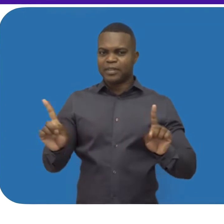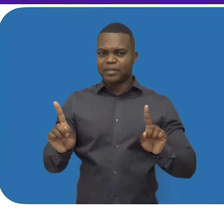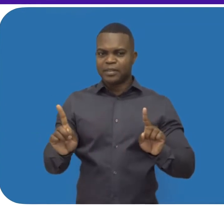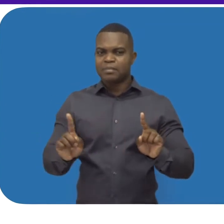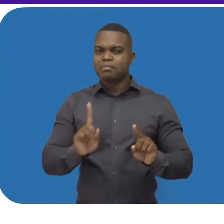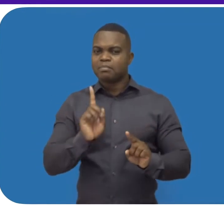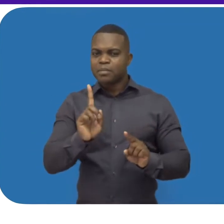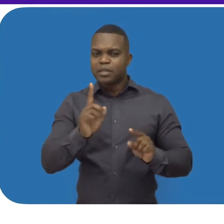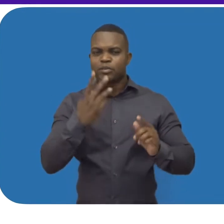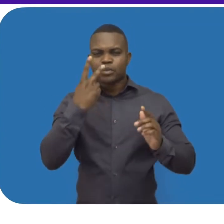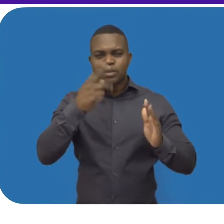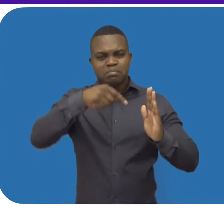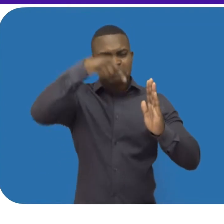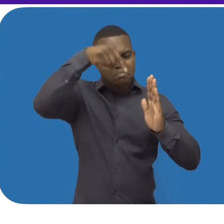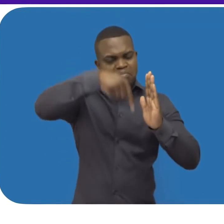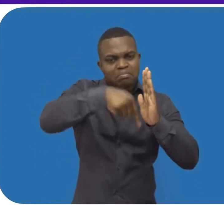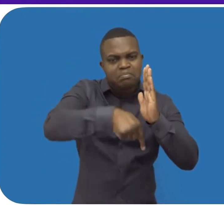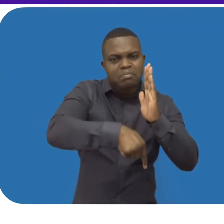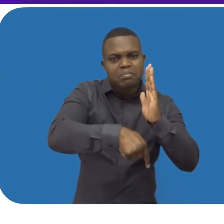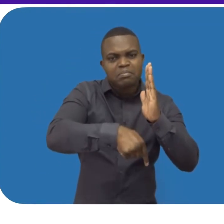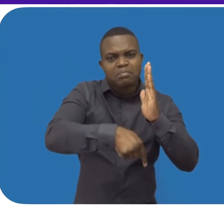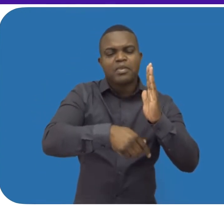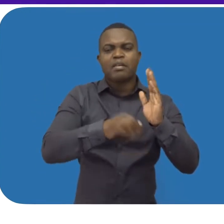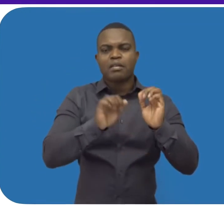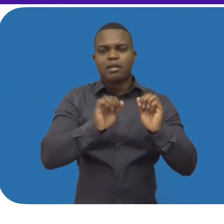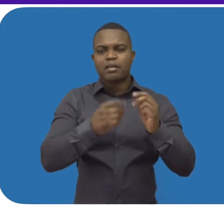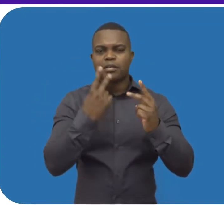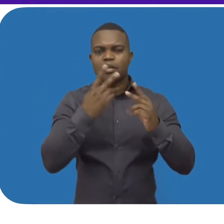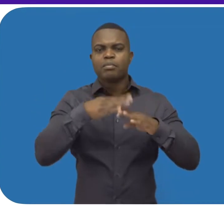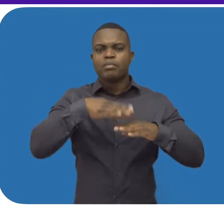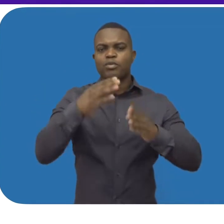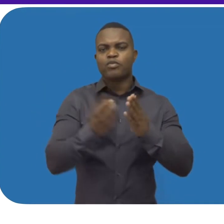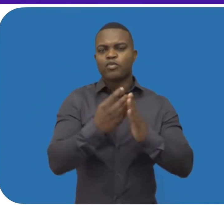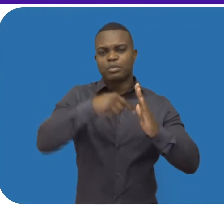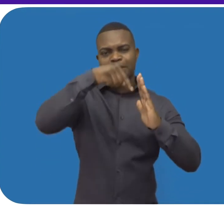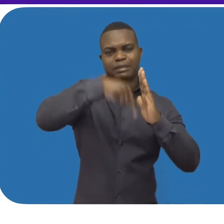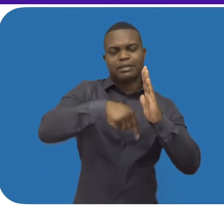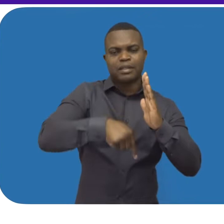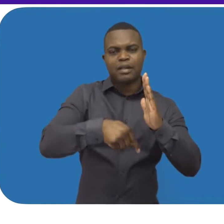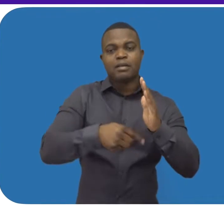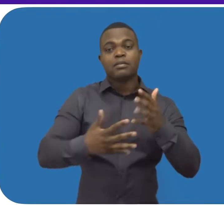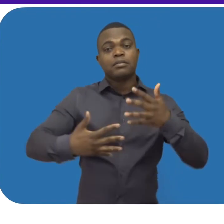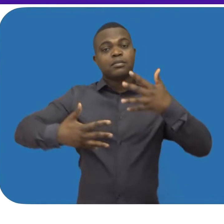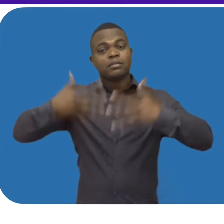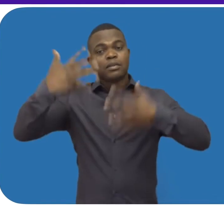Further below you can find another section that comes in handy when you are looking for comparable data.